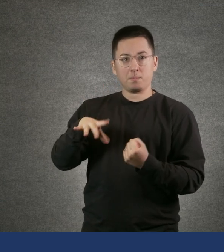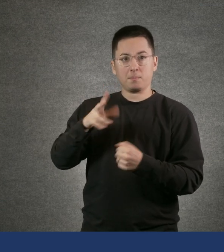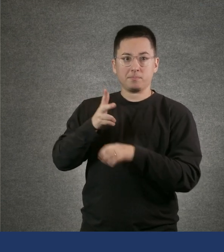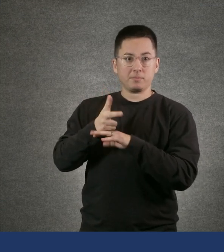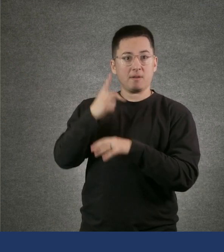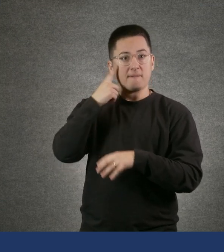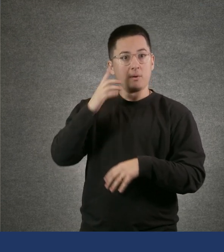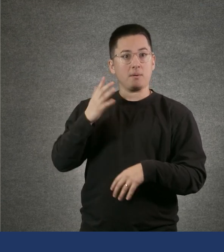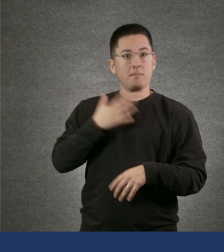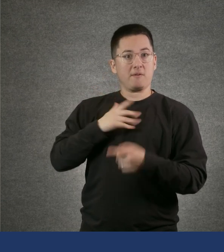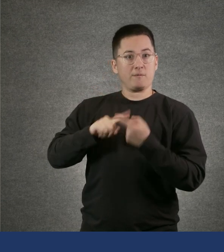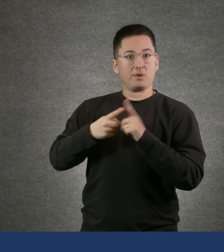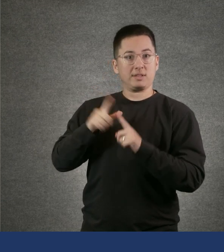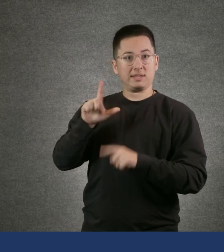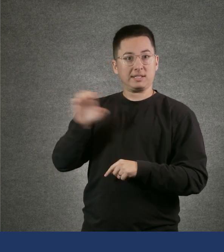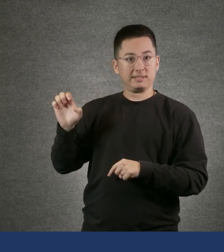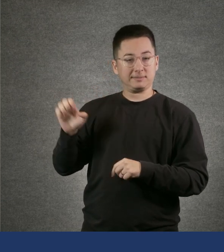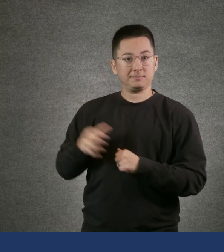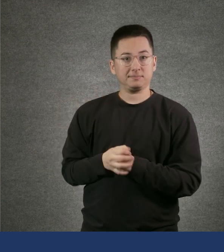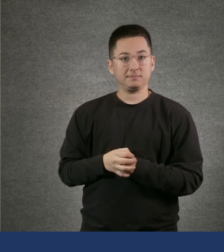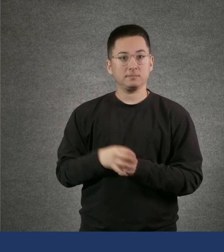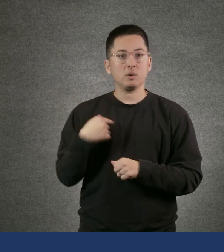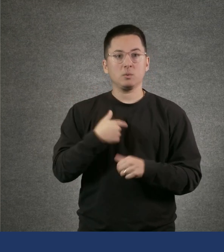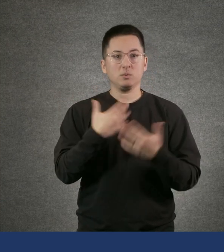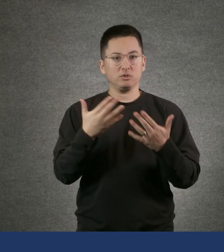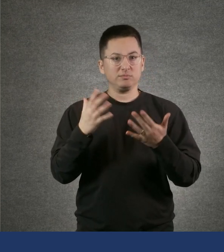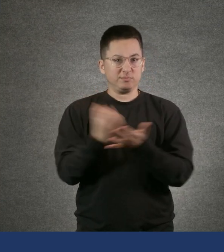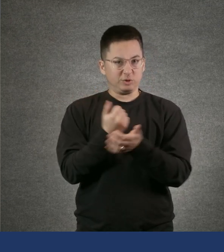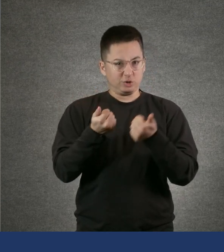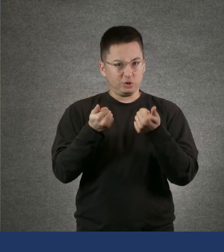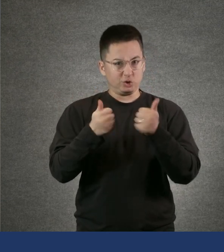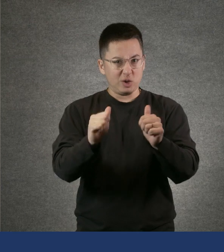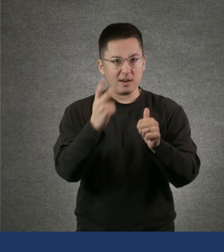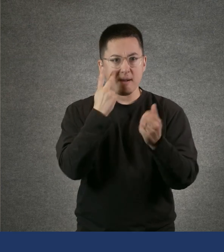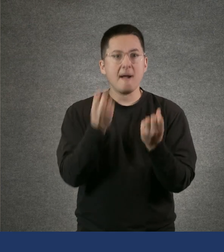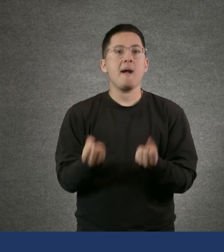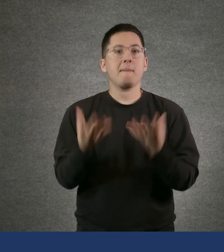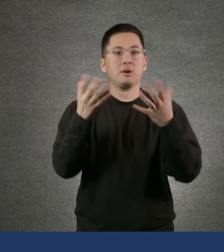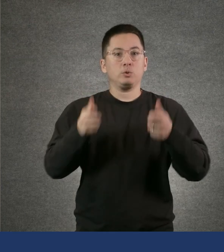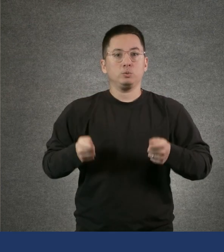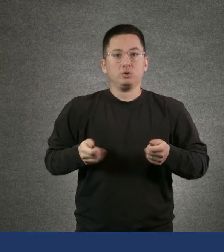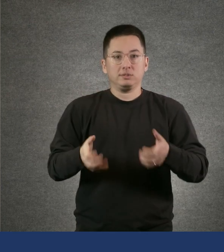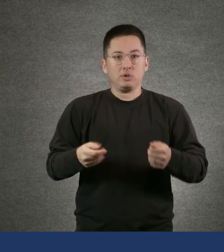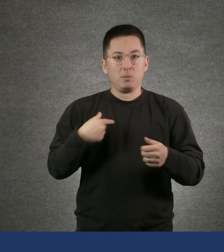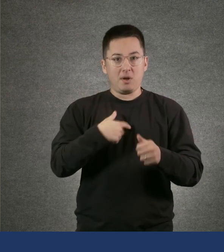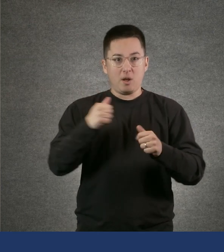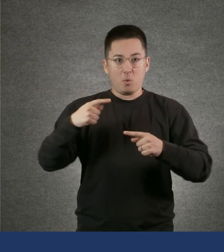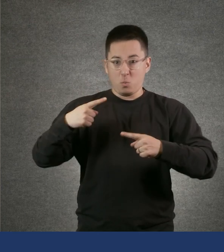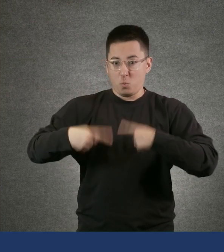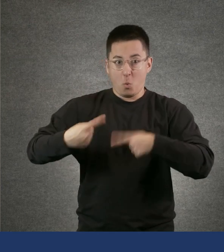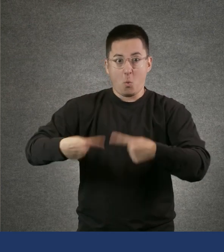We attempted to see how many wheelchairs we could get rolling in a certain number of minutes.